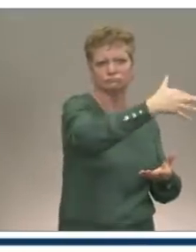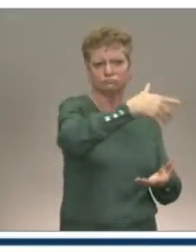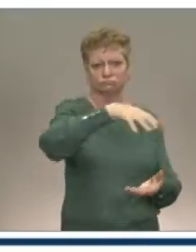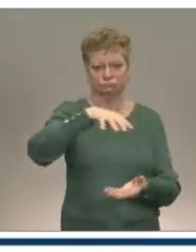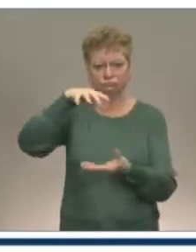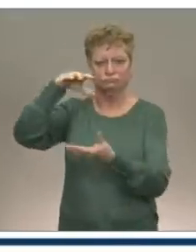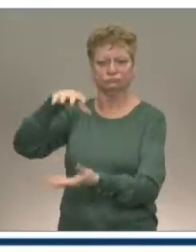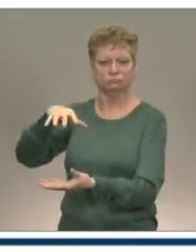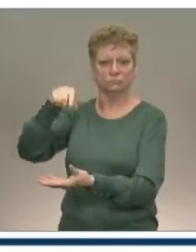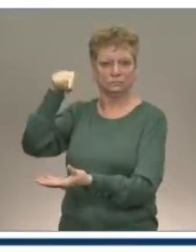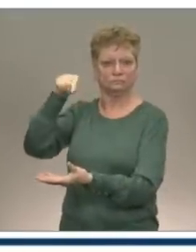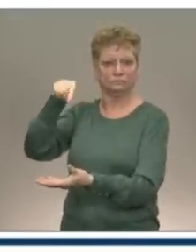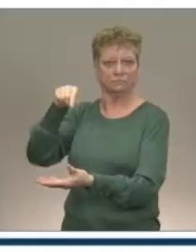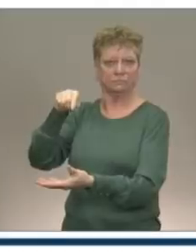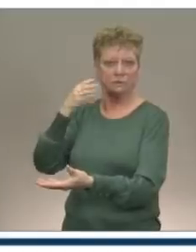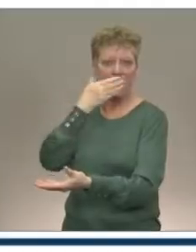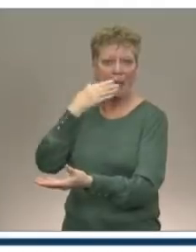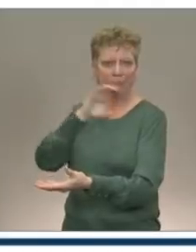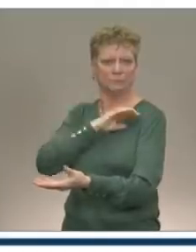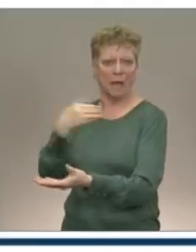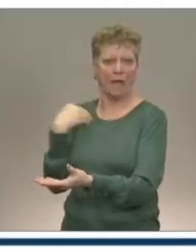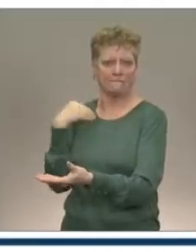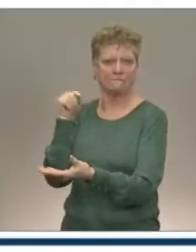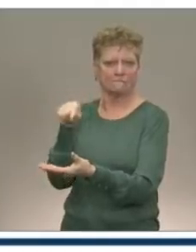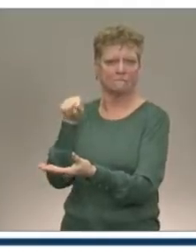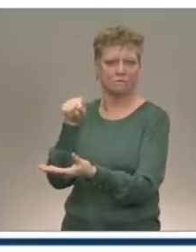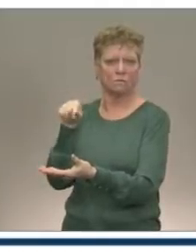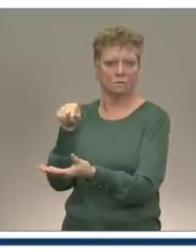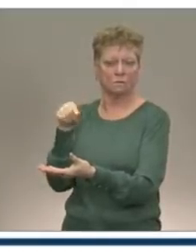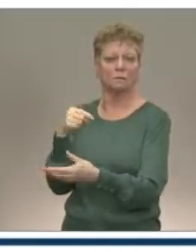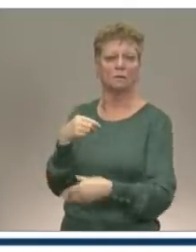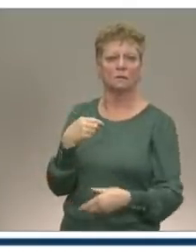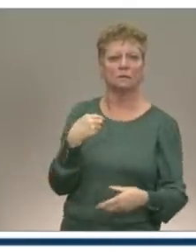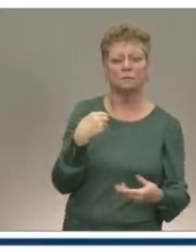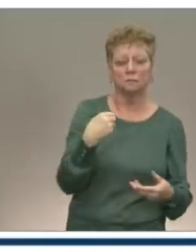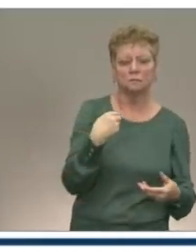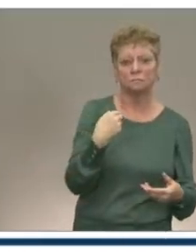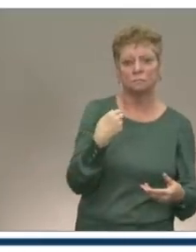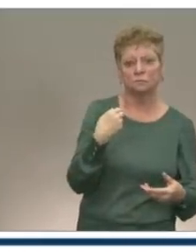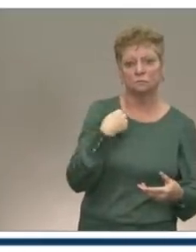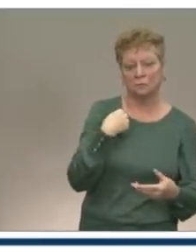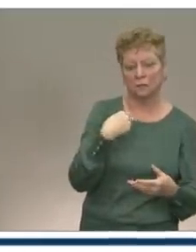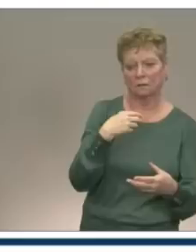police department i haven't you know i'm i've been involved with any discussion with with with that